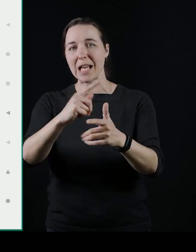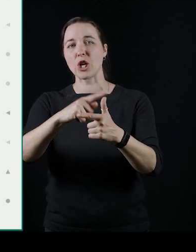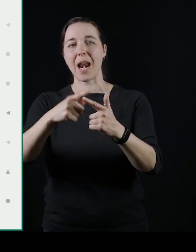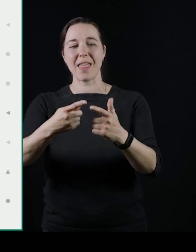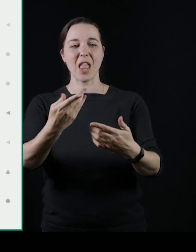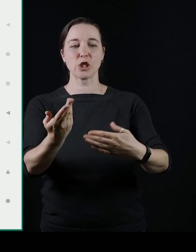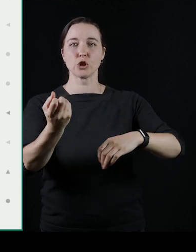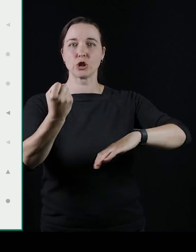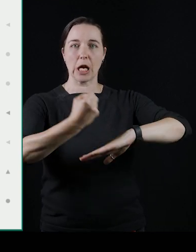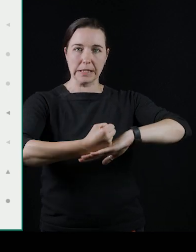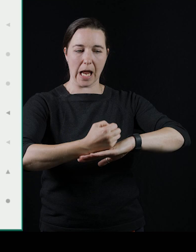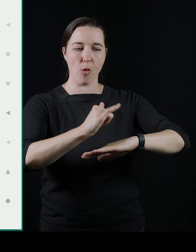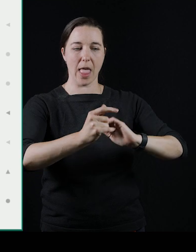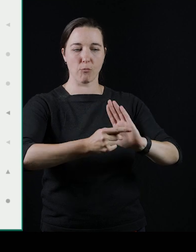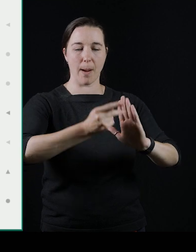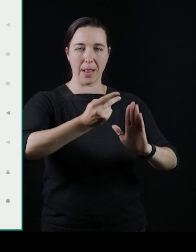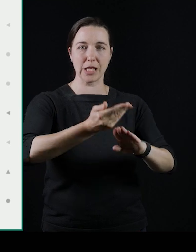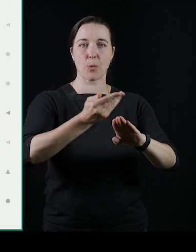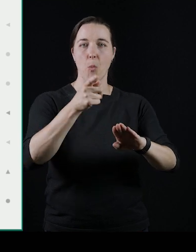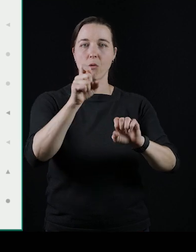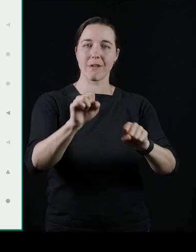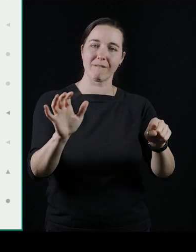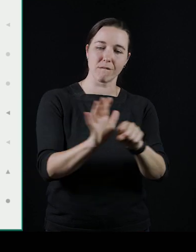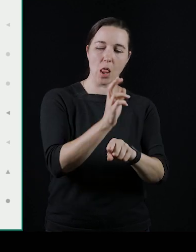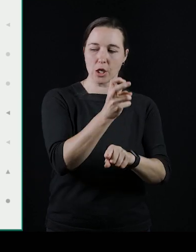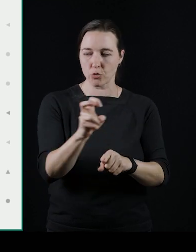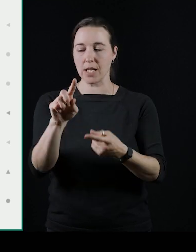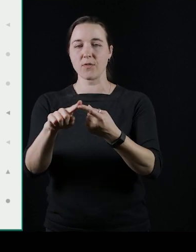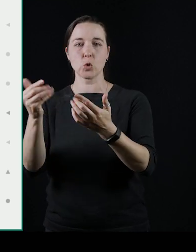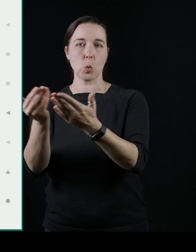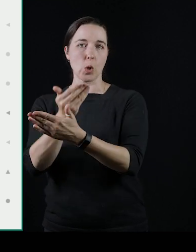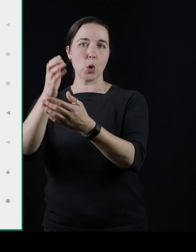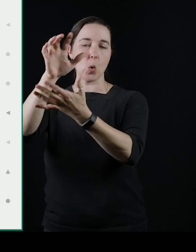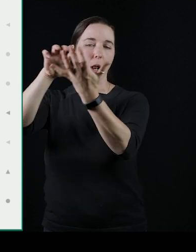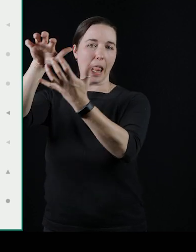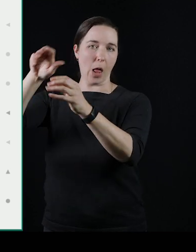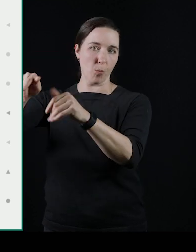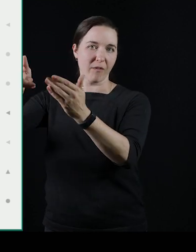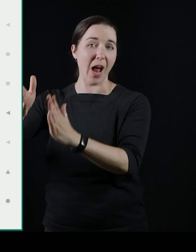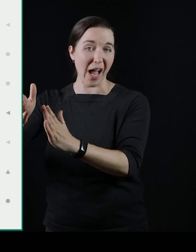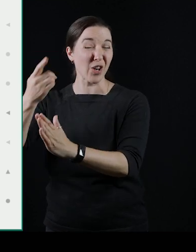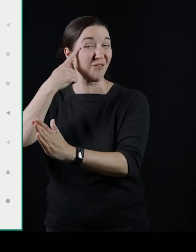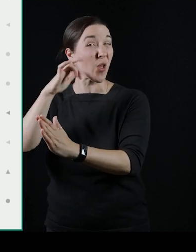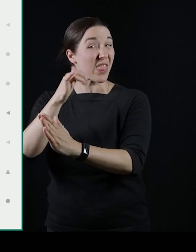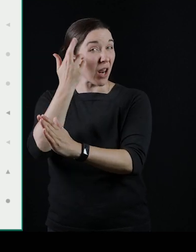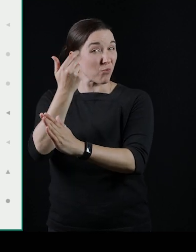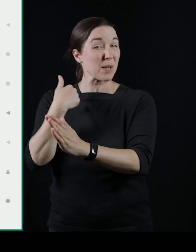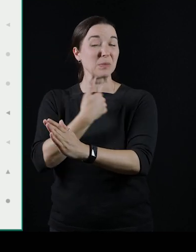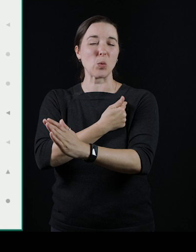before you can fully cut over to the new cloud provider. So for that reason, we will recommend putting your service